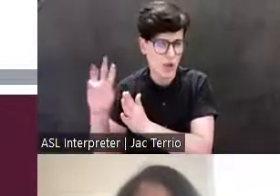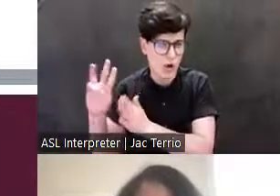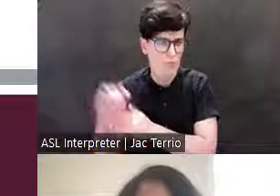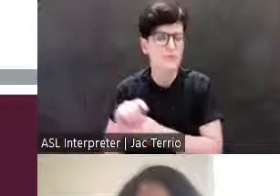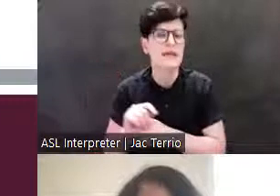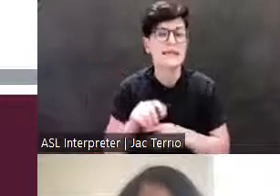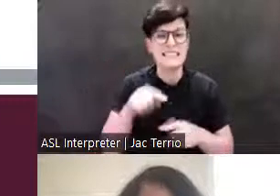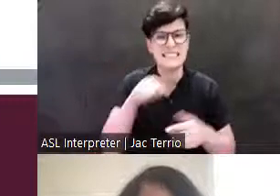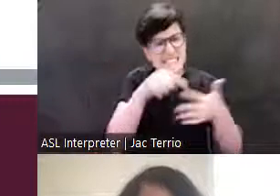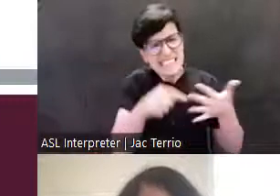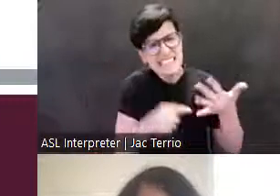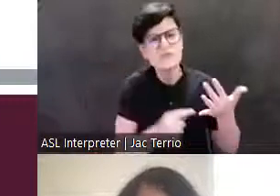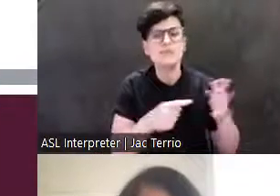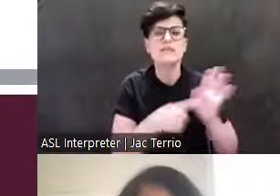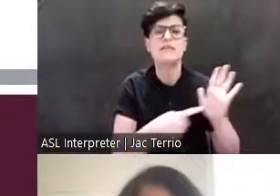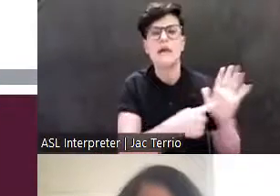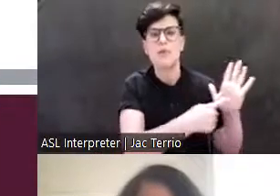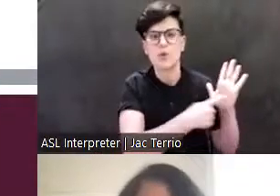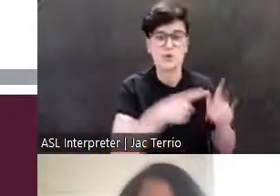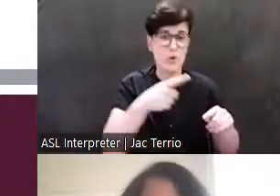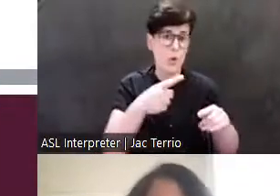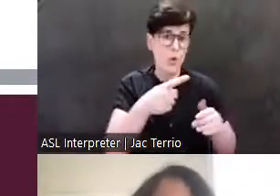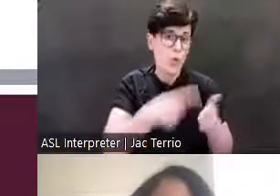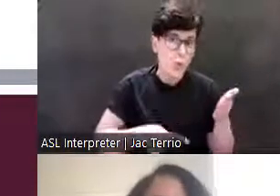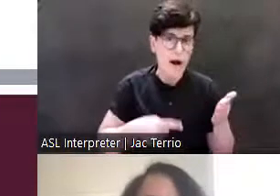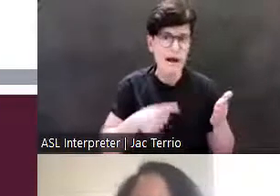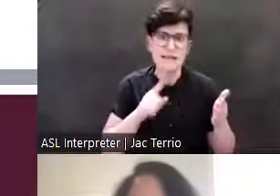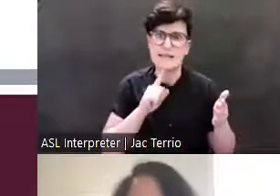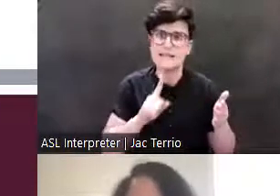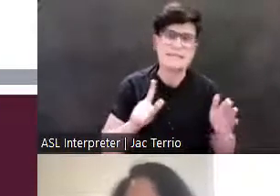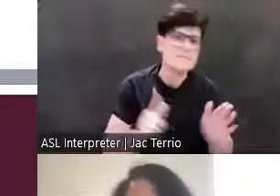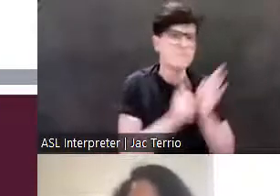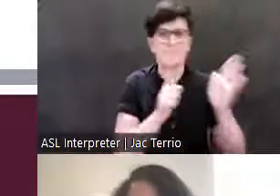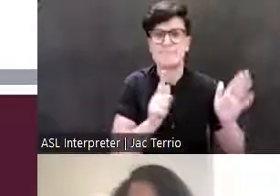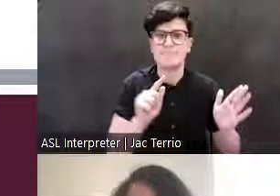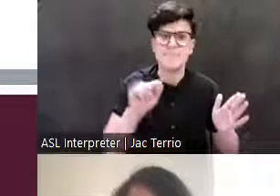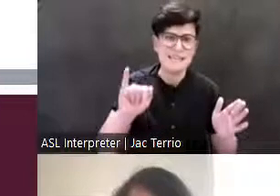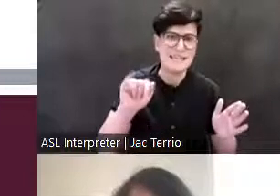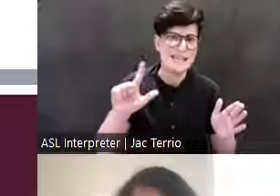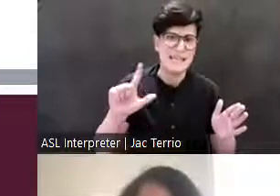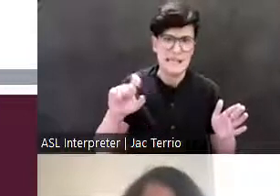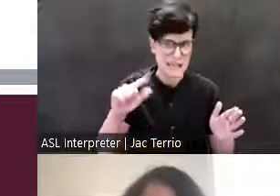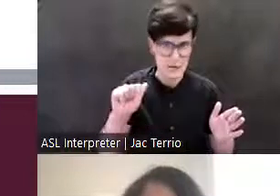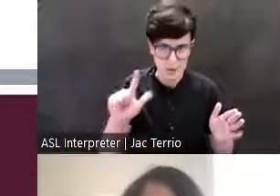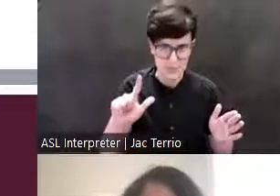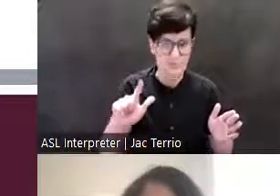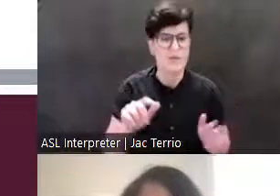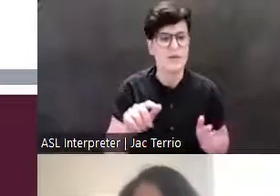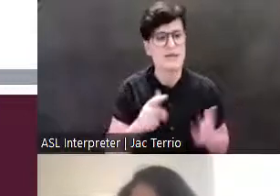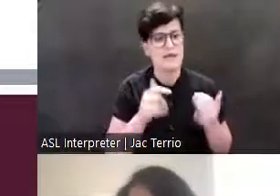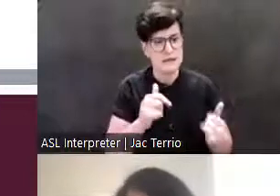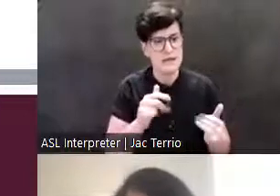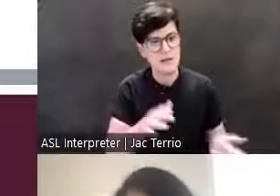________________________________________ We will now focus on what other rights of